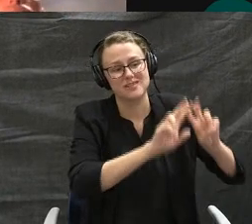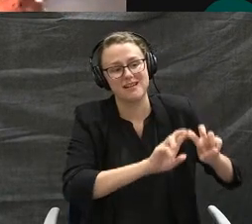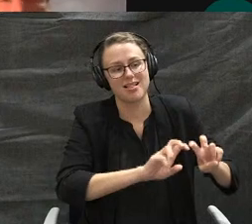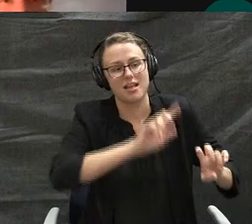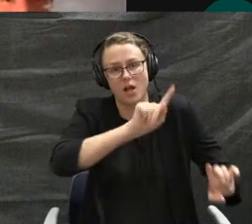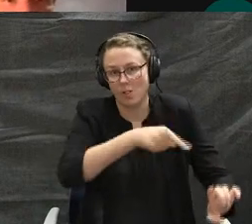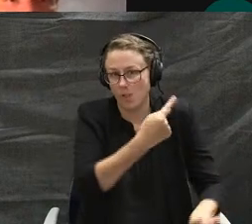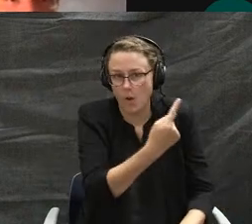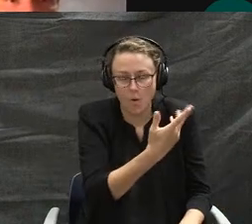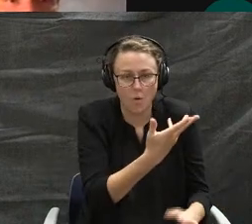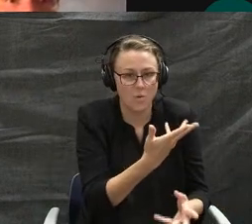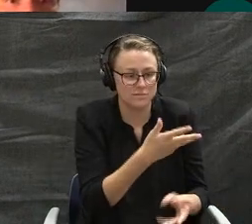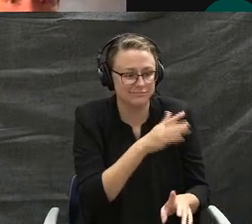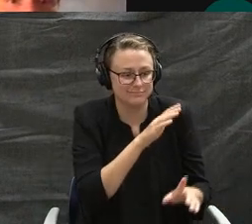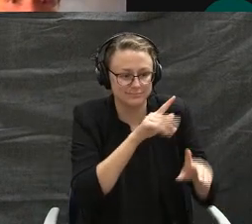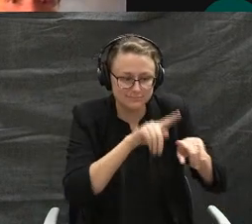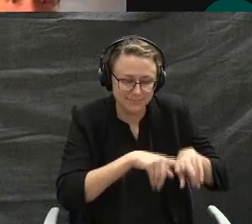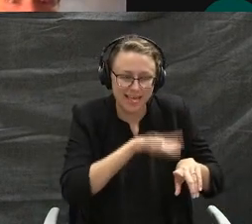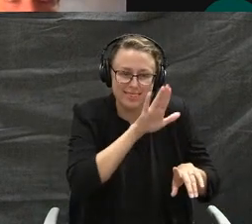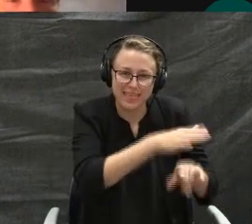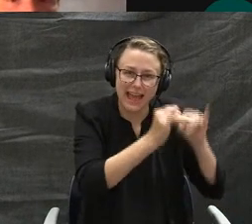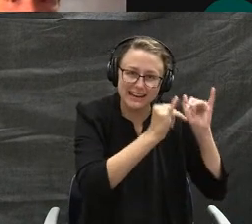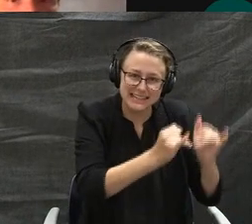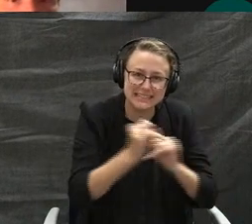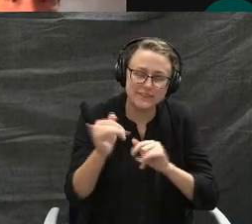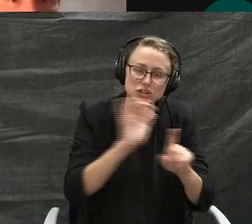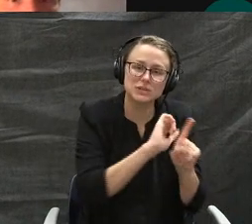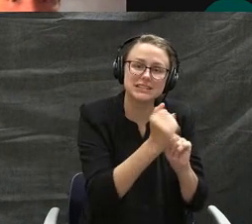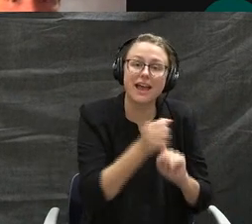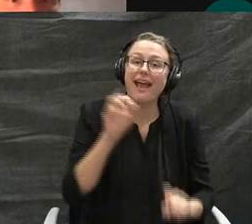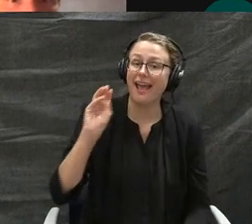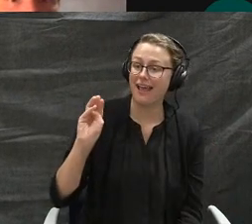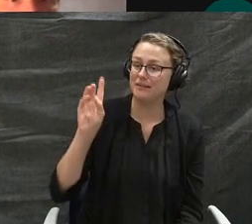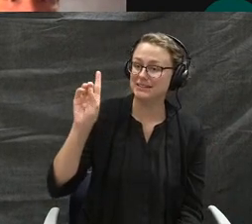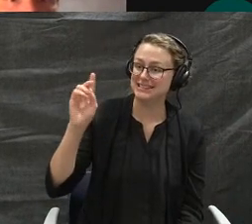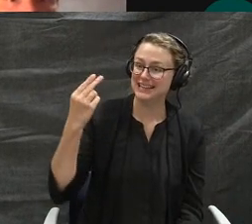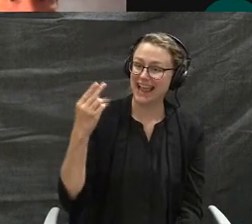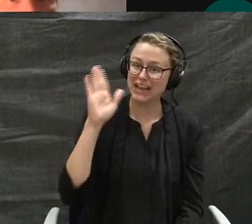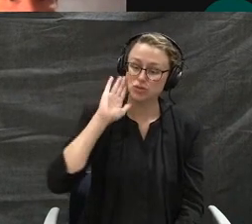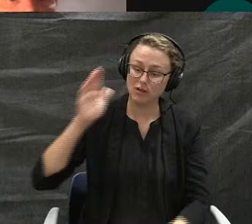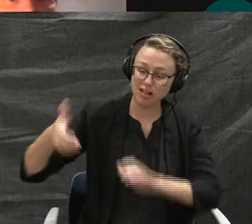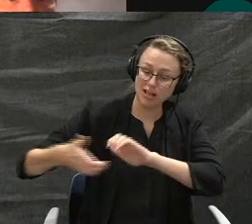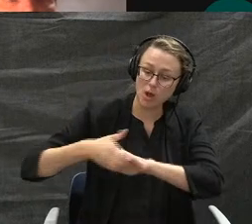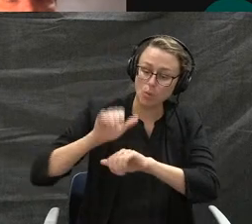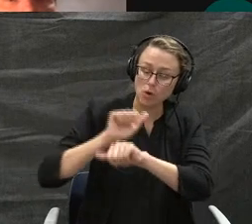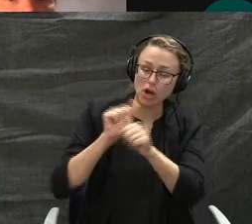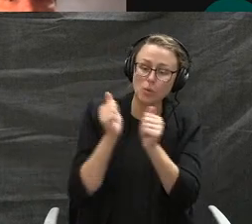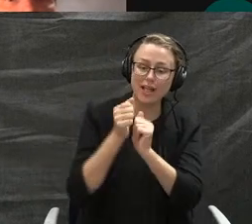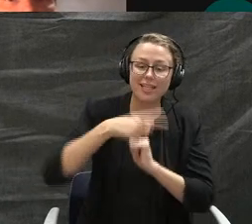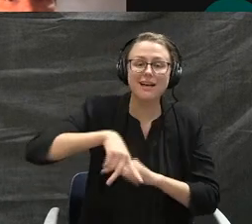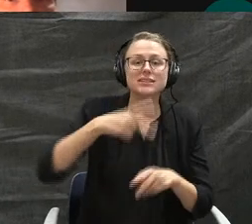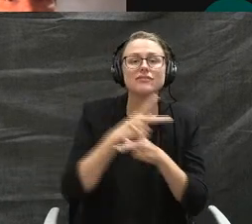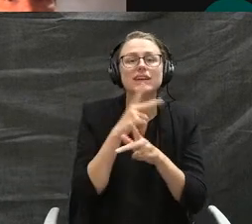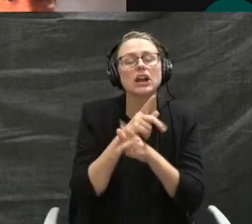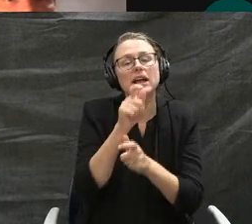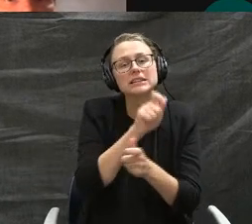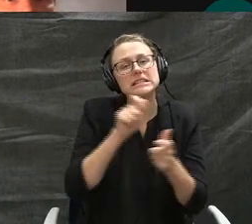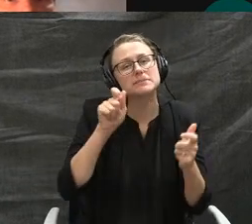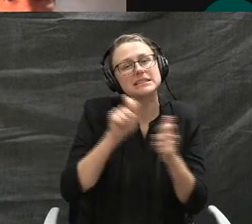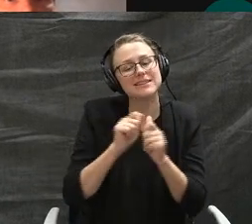at on its own merits and what's important to note is MDH will work with us to determine the different levels of risk. So